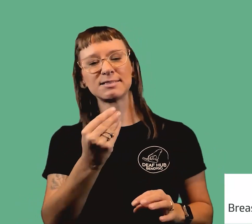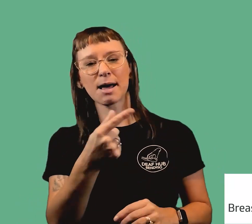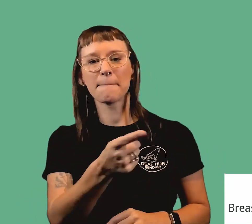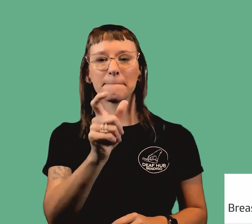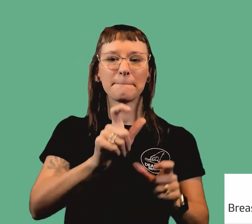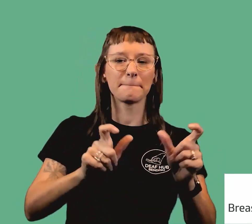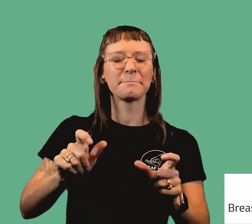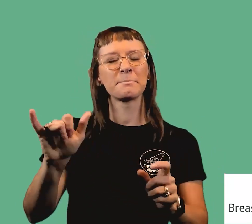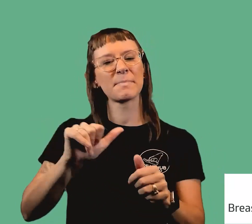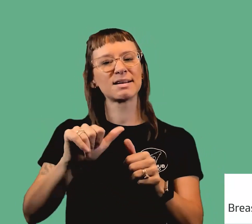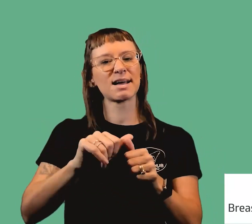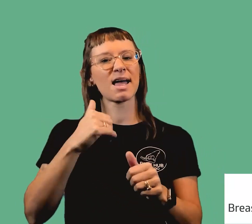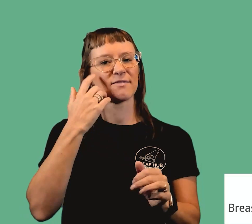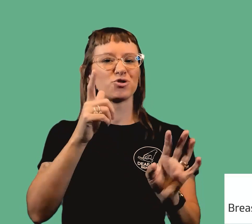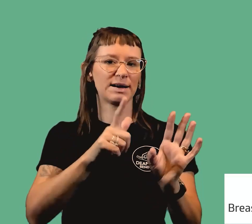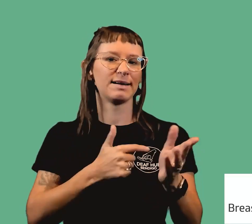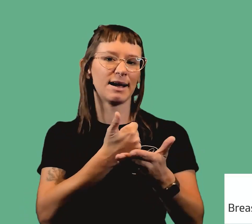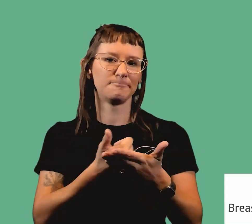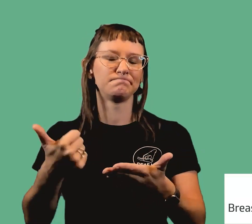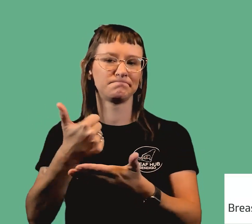annually for some clients identified by BreastScreen. If the breast screen